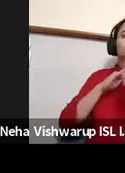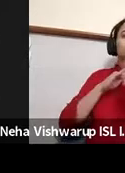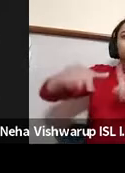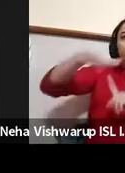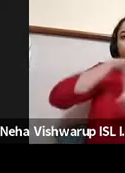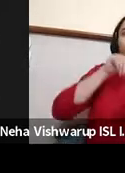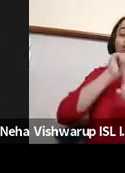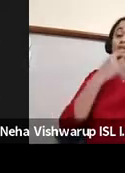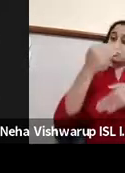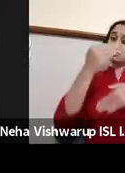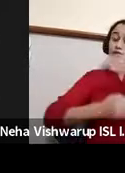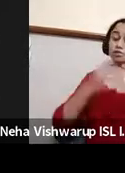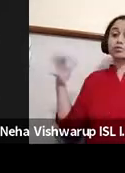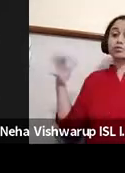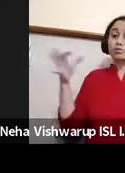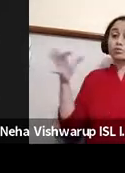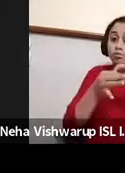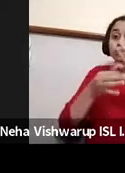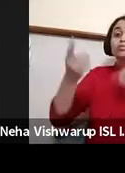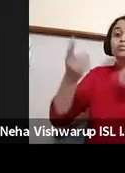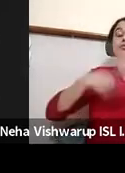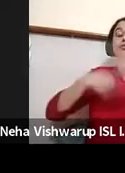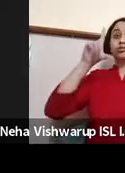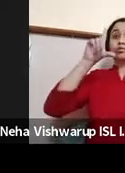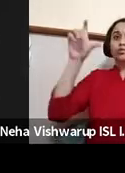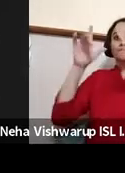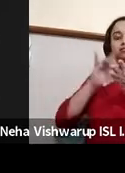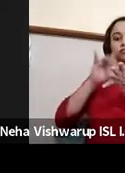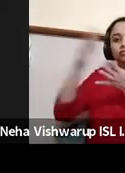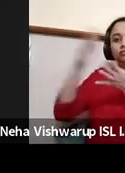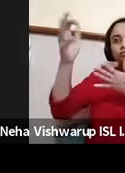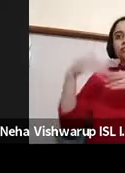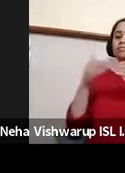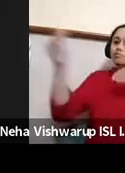institution of the photography studio the diverse visual references that suresh and visitors brought